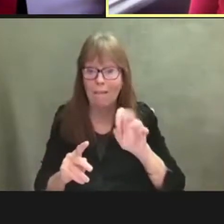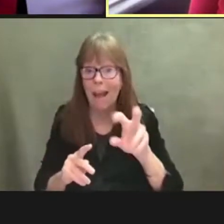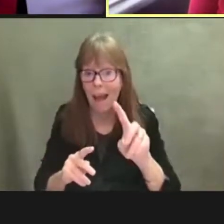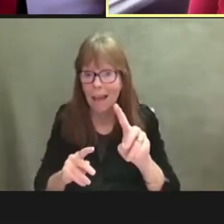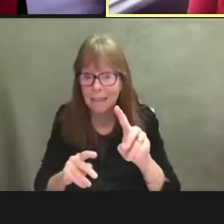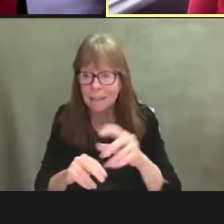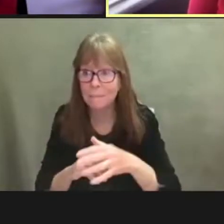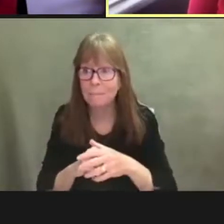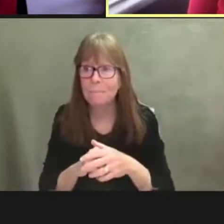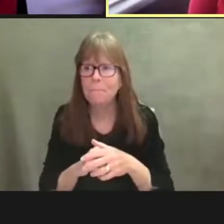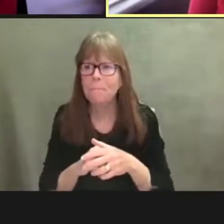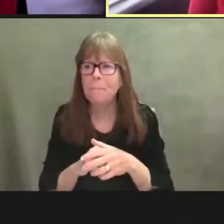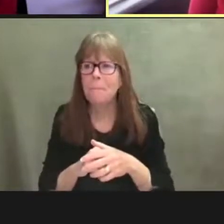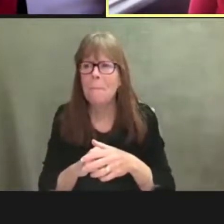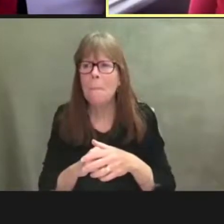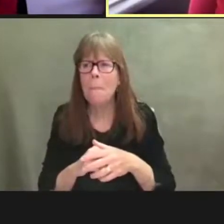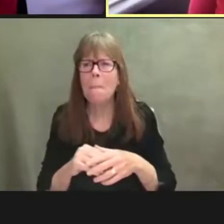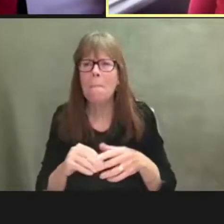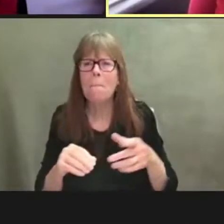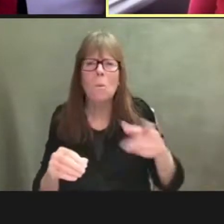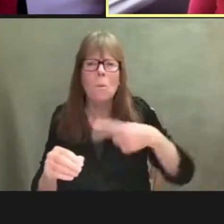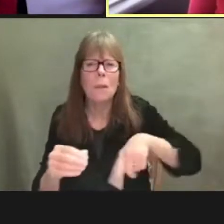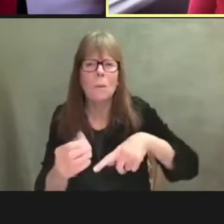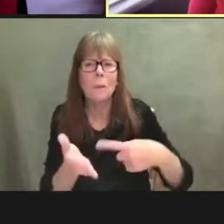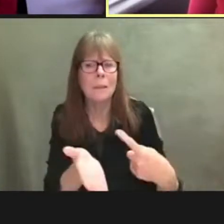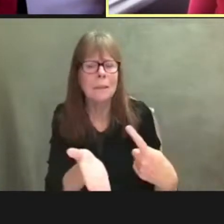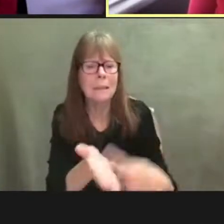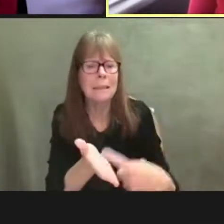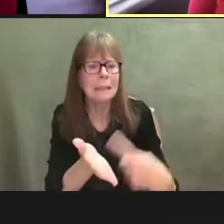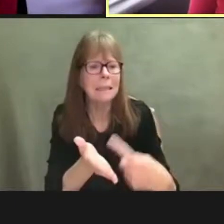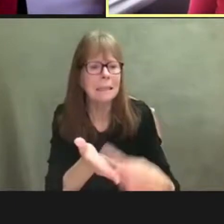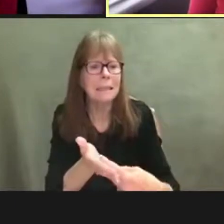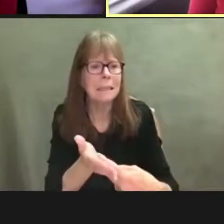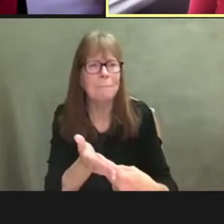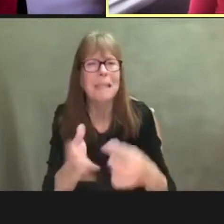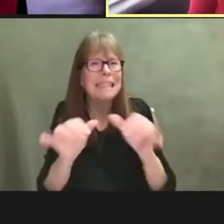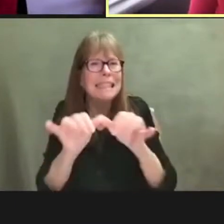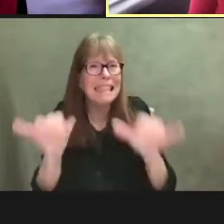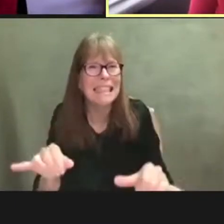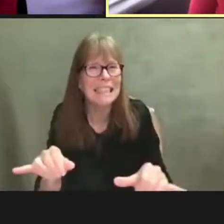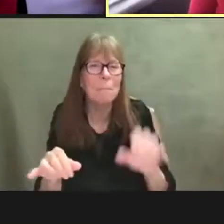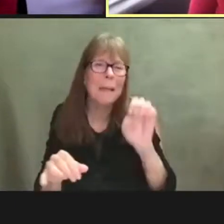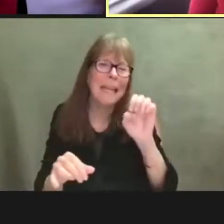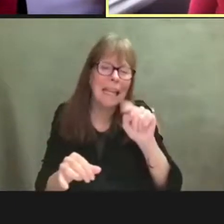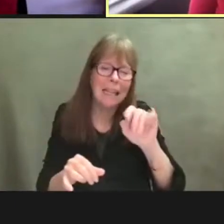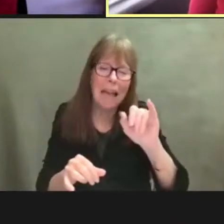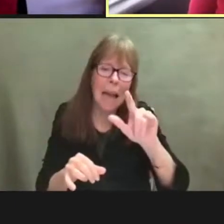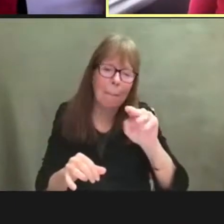And when we're talking about systems that are entitlements, like Medicaid is need-based